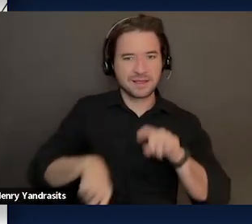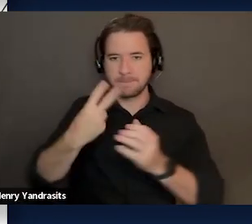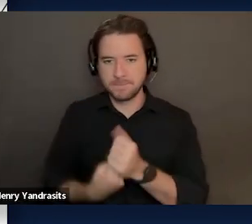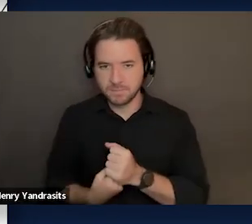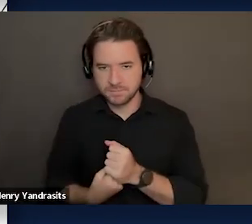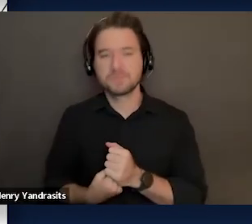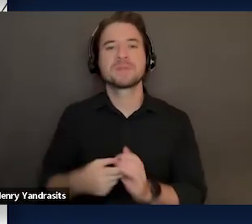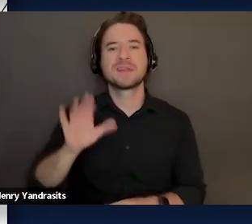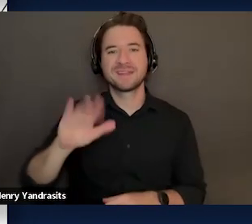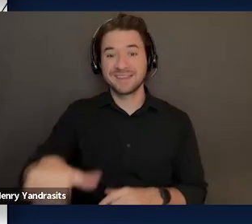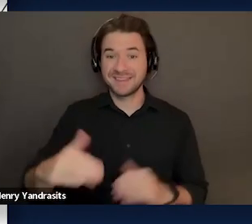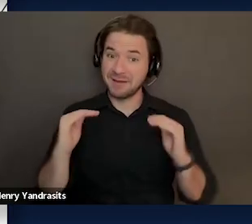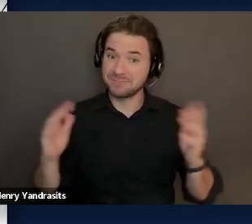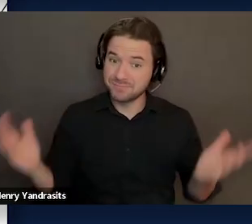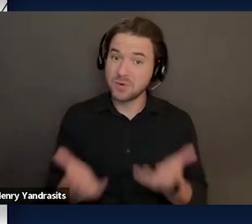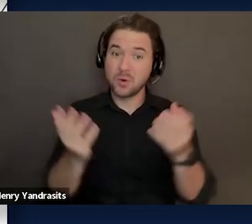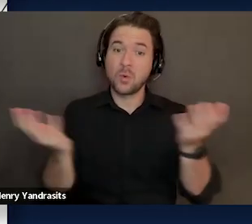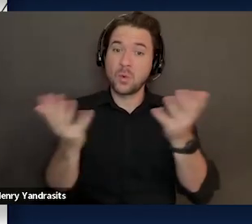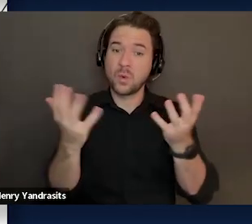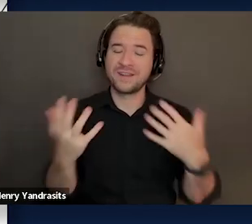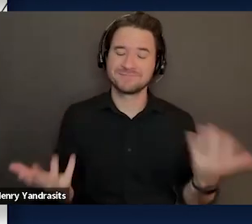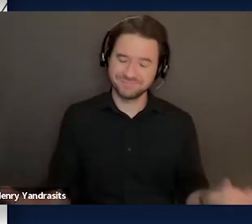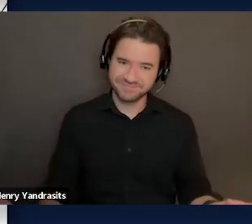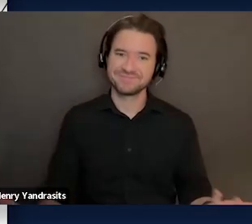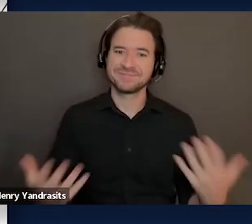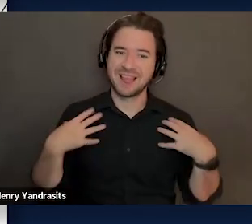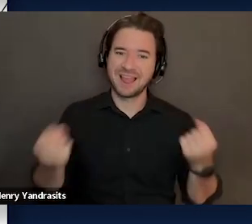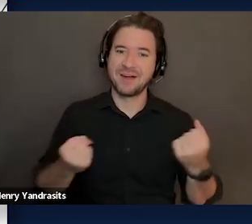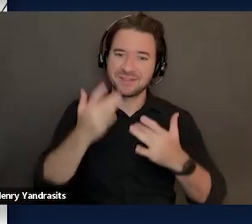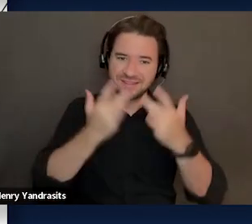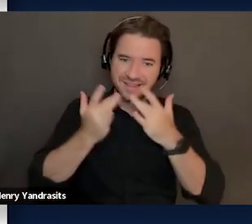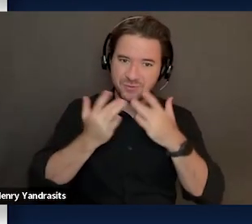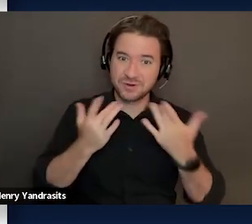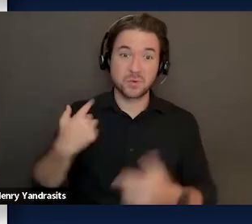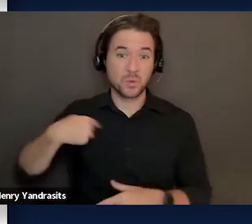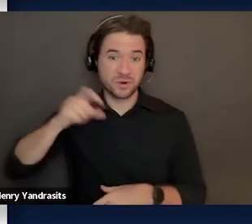social inequity, that health disparities research is supposed to investigate and then help mitigate.